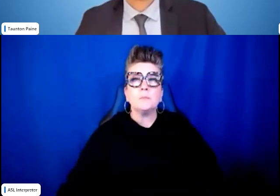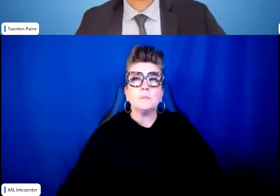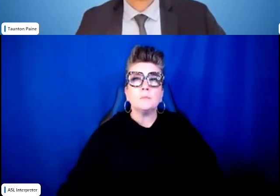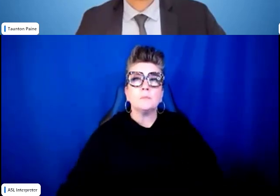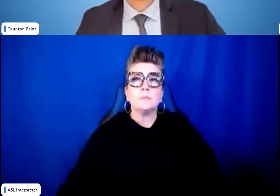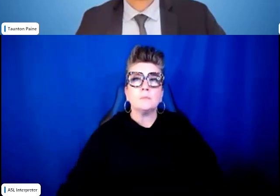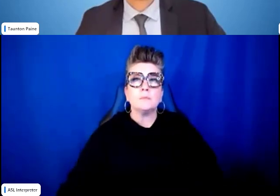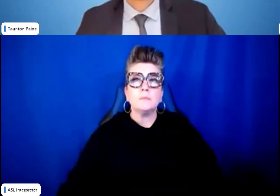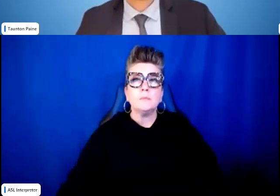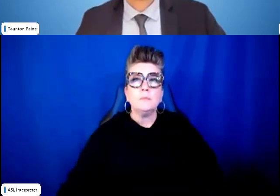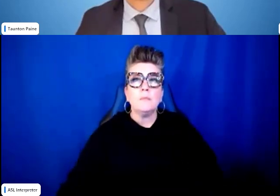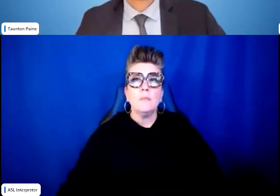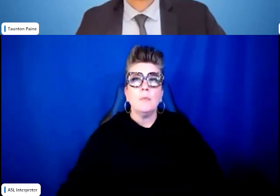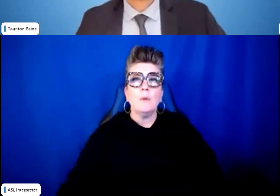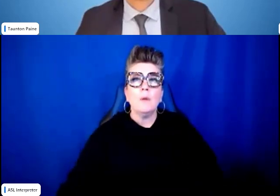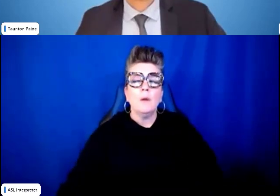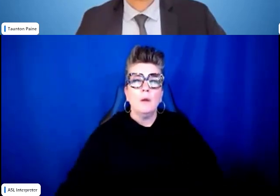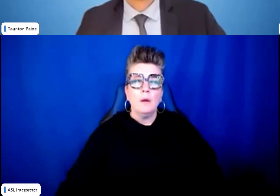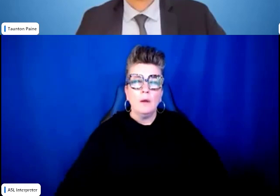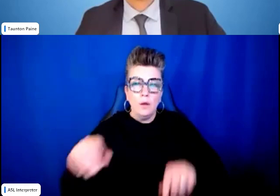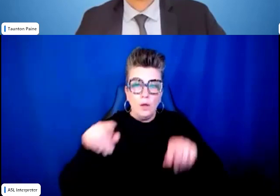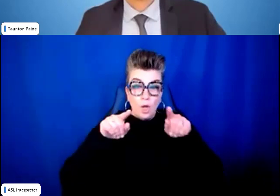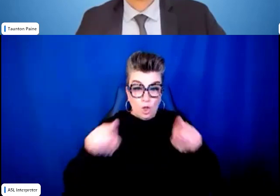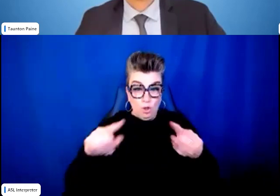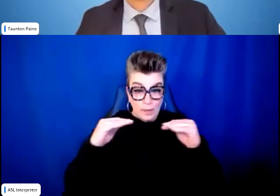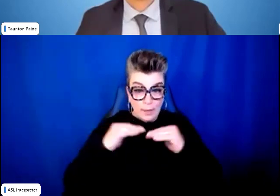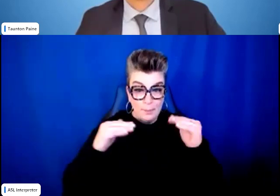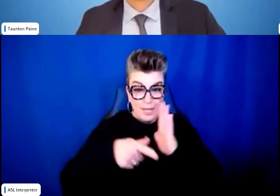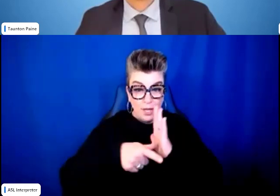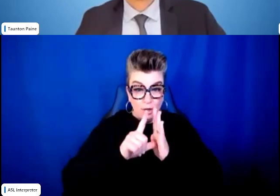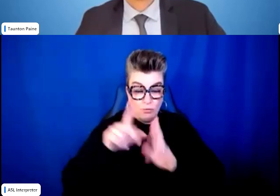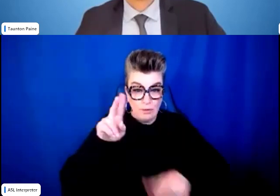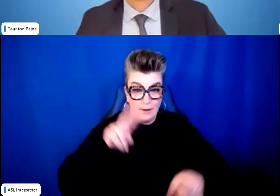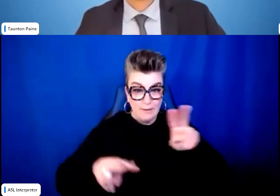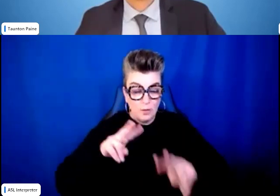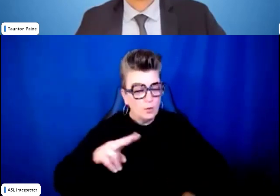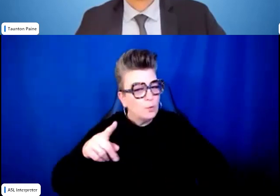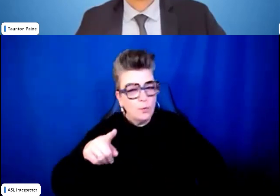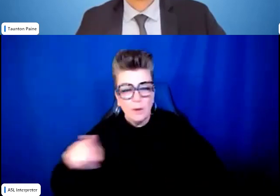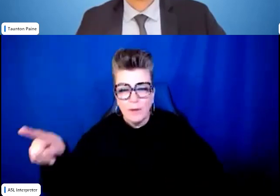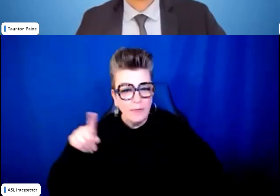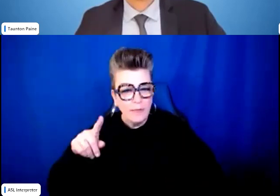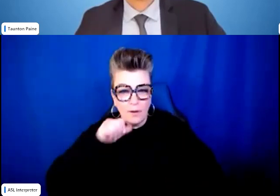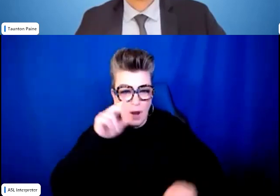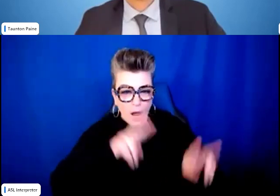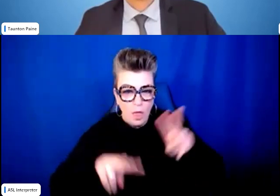the peer reviewers are not looking at the plans, they are looking at the budget that is being requested.